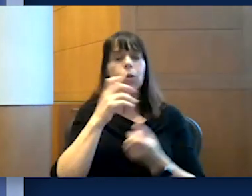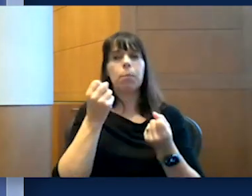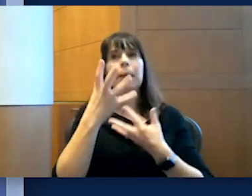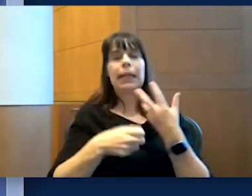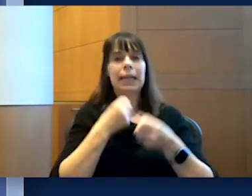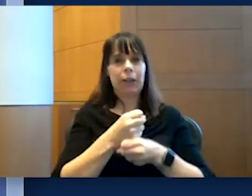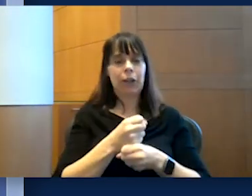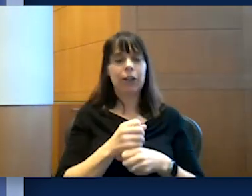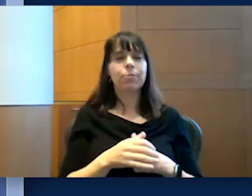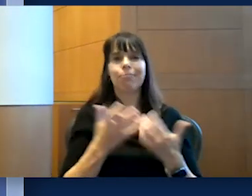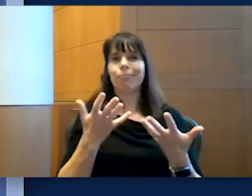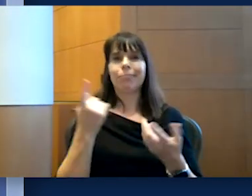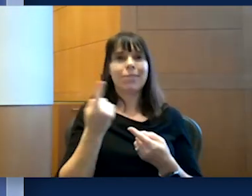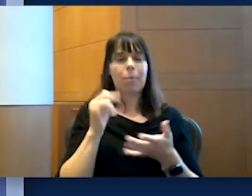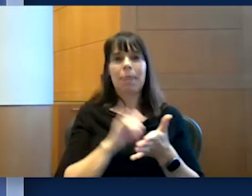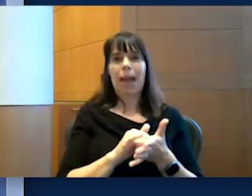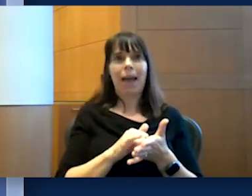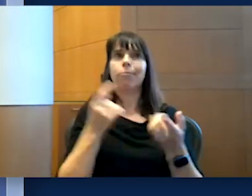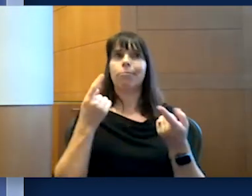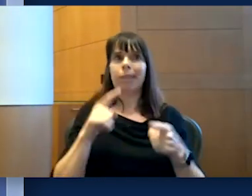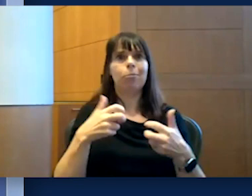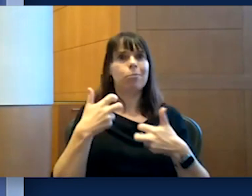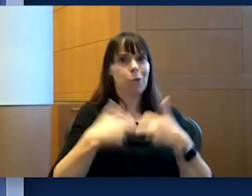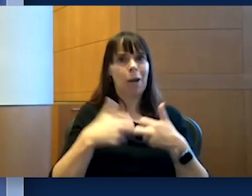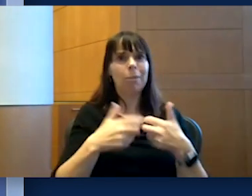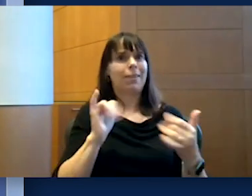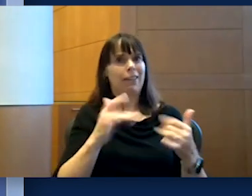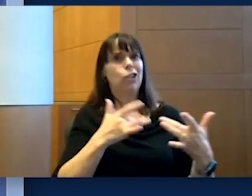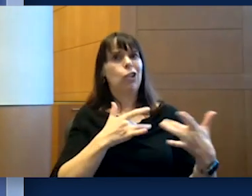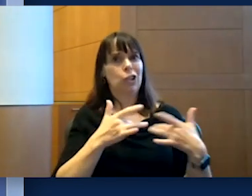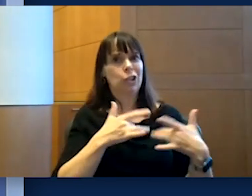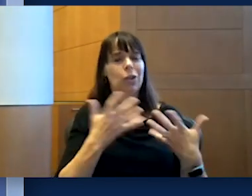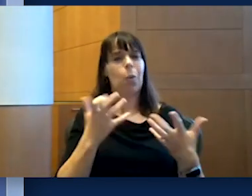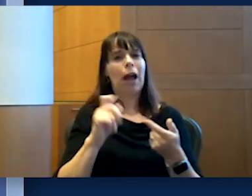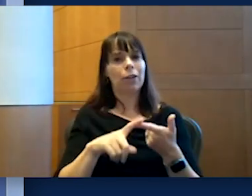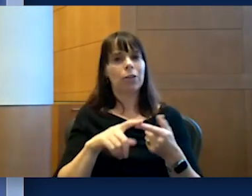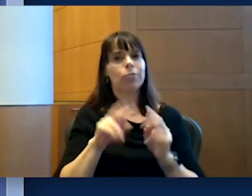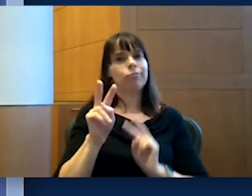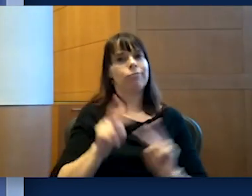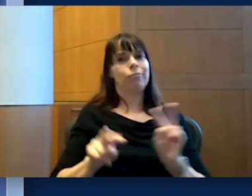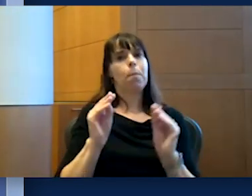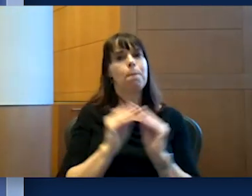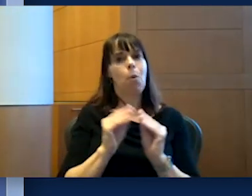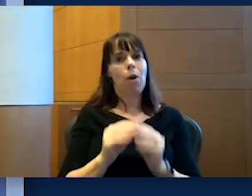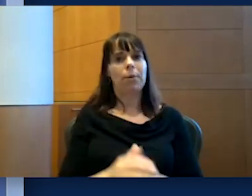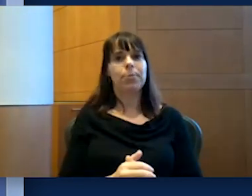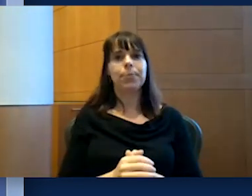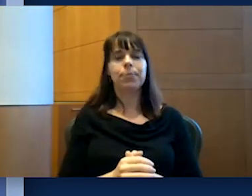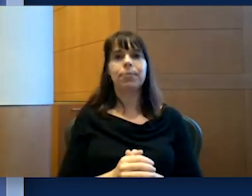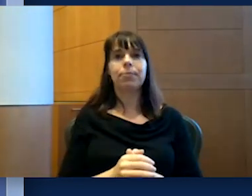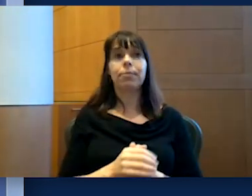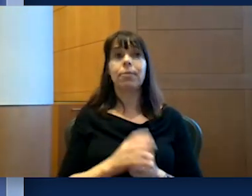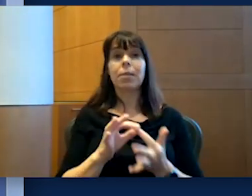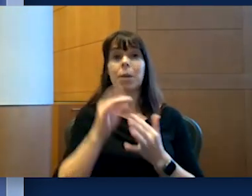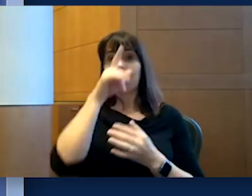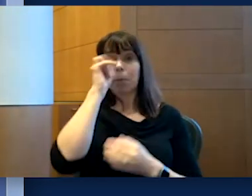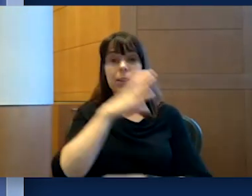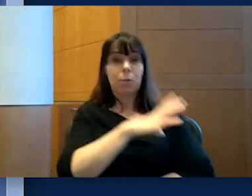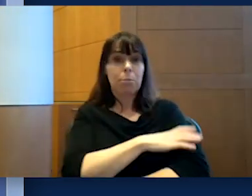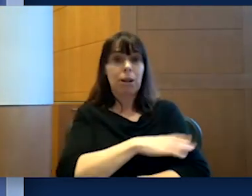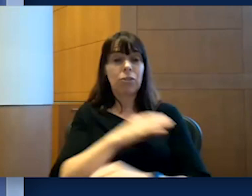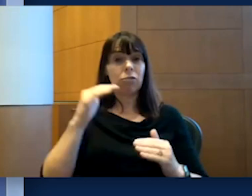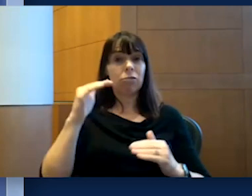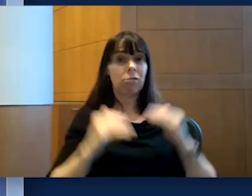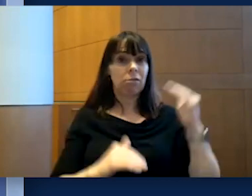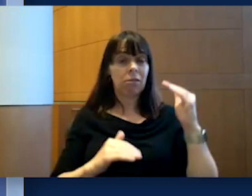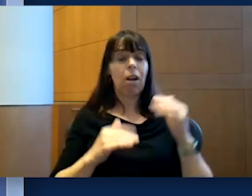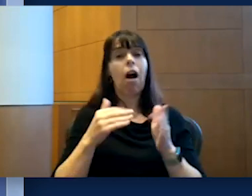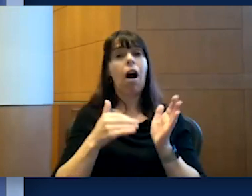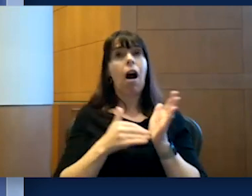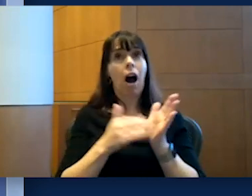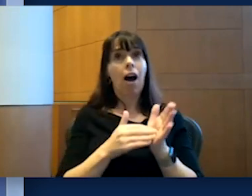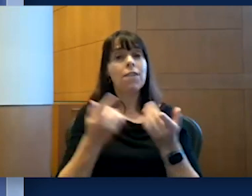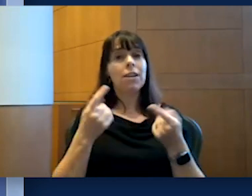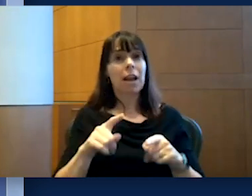It's just something problematic and a concern we want to look at a little bit more. Especially because blood pressure disregulation oftentimes is unrecognized in regards to both overall impact, symptoms, and what they can do kind of out in the community.